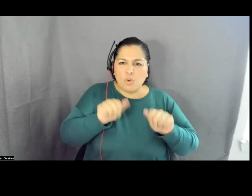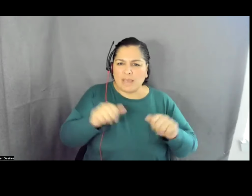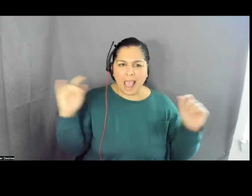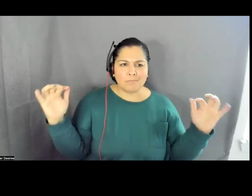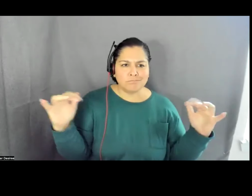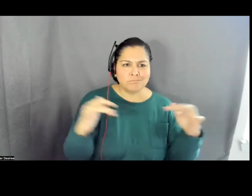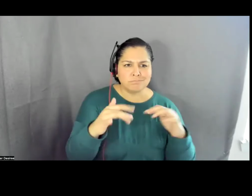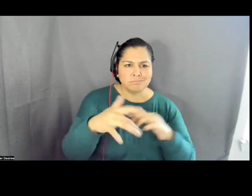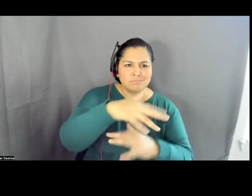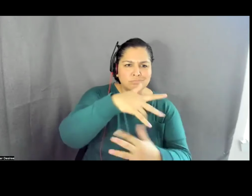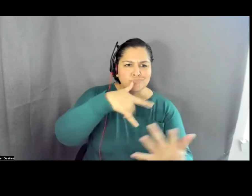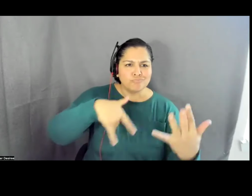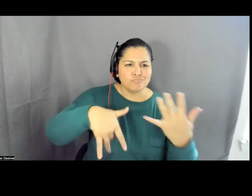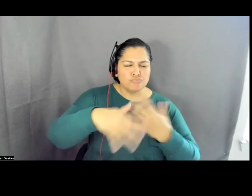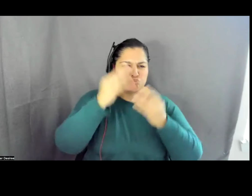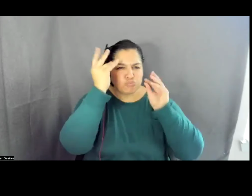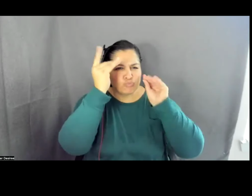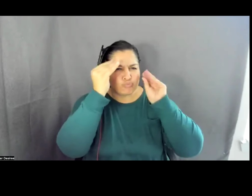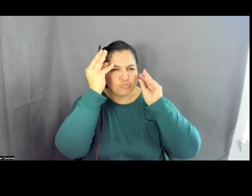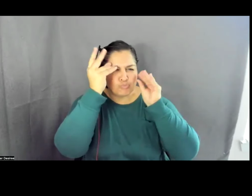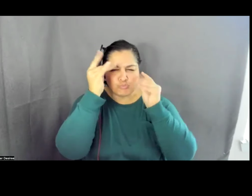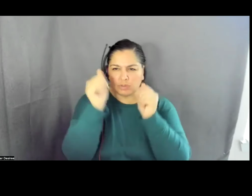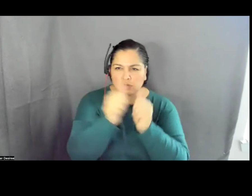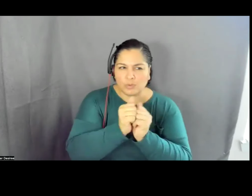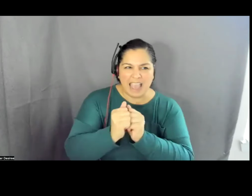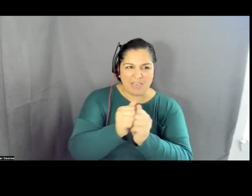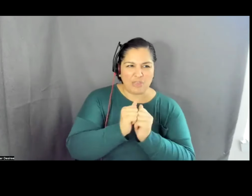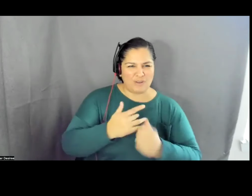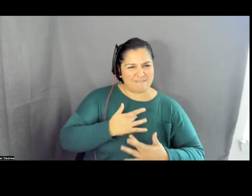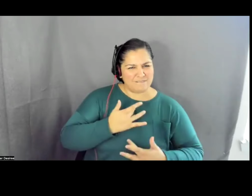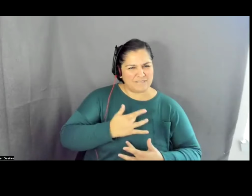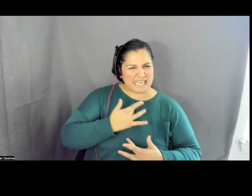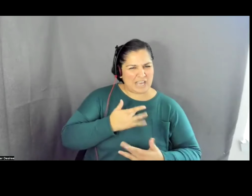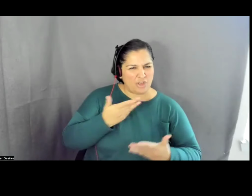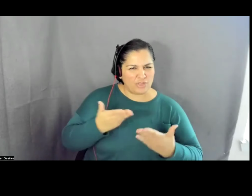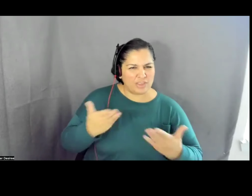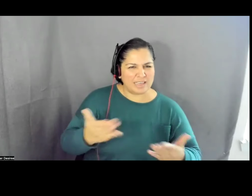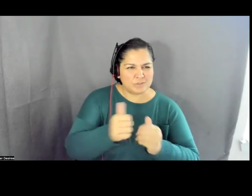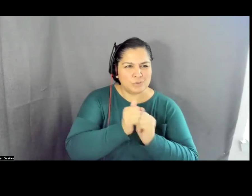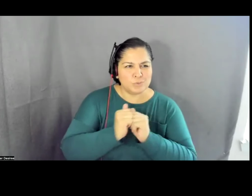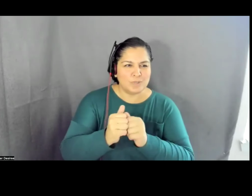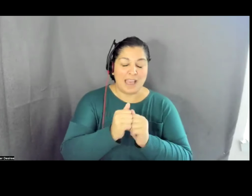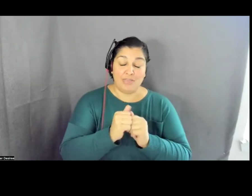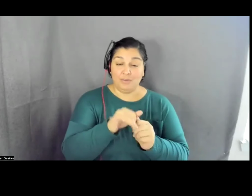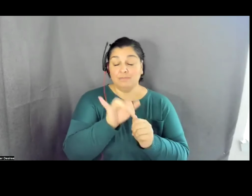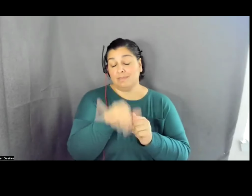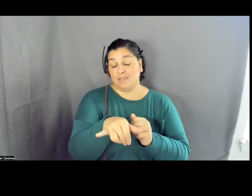think about things together and feel things together. And that's something that that we could do.